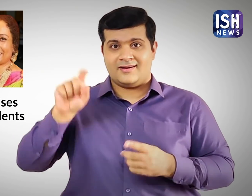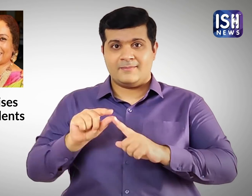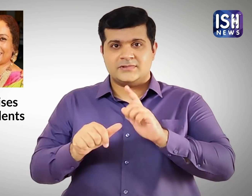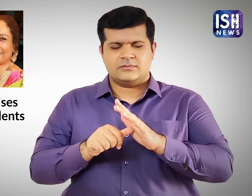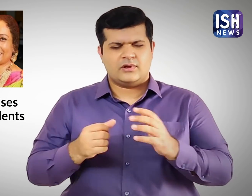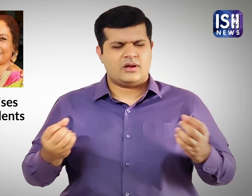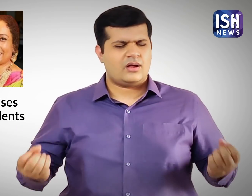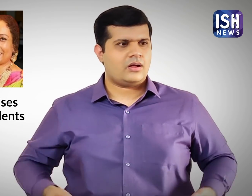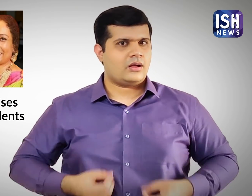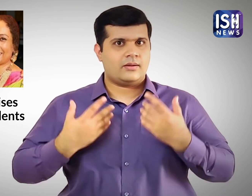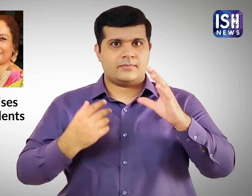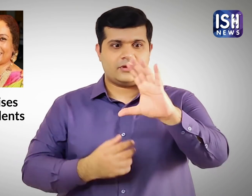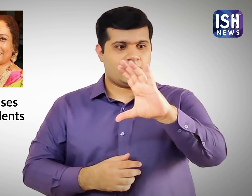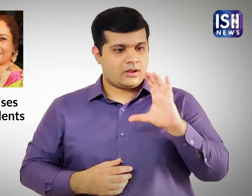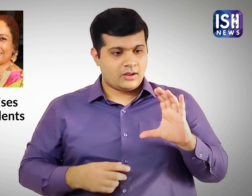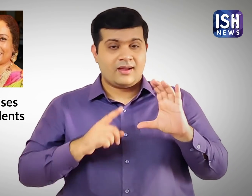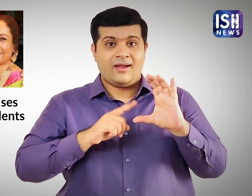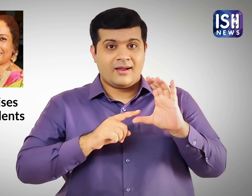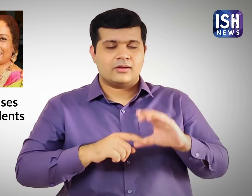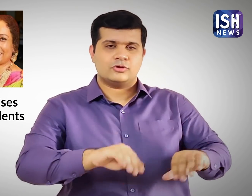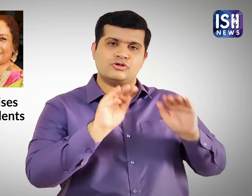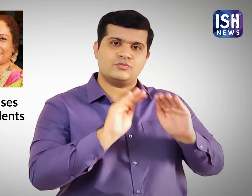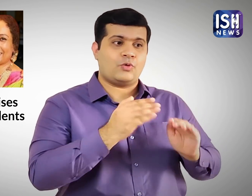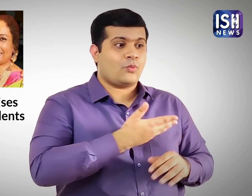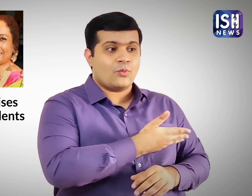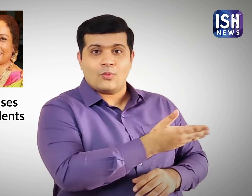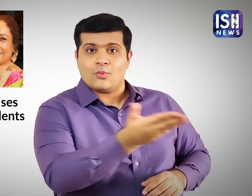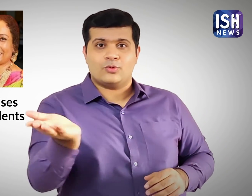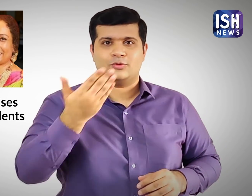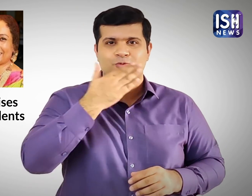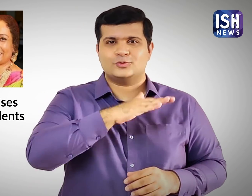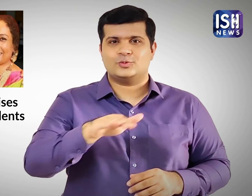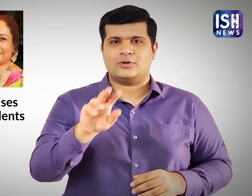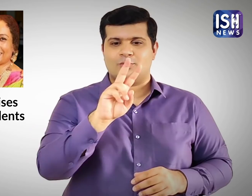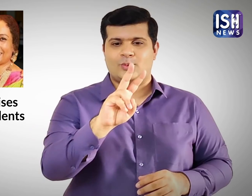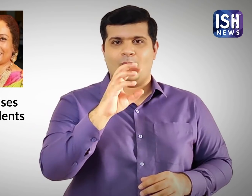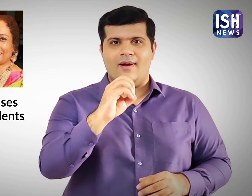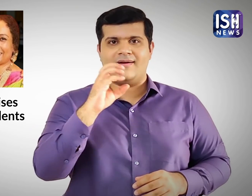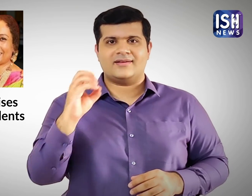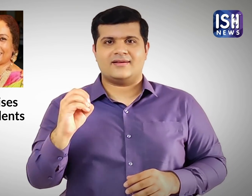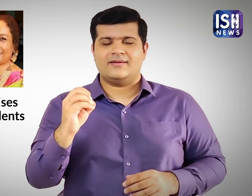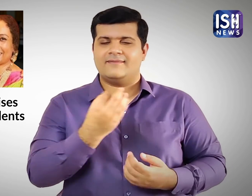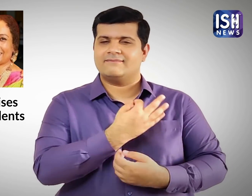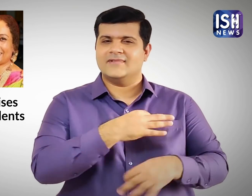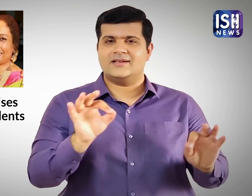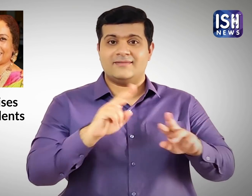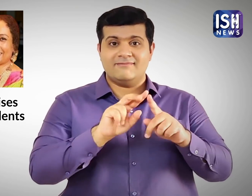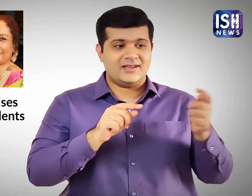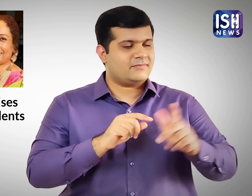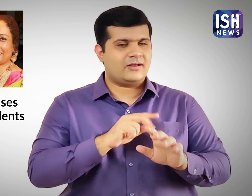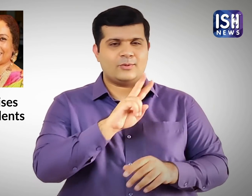She is glad and the money collected was to pay the fees of 200 students.